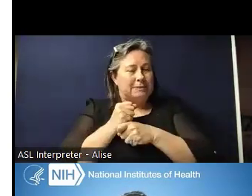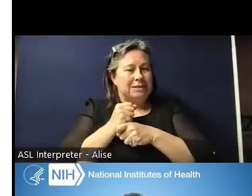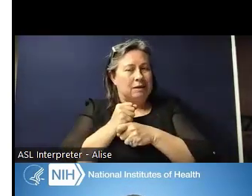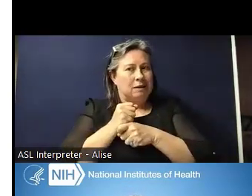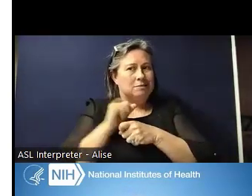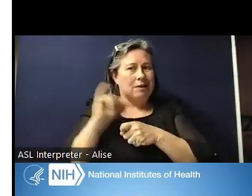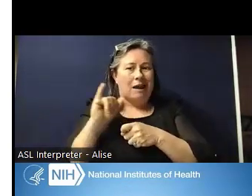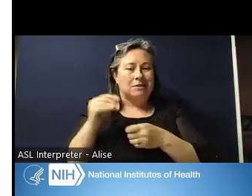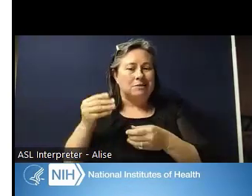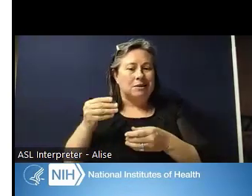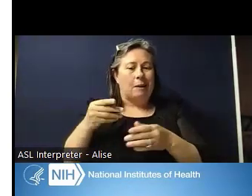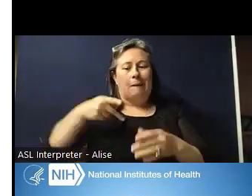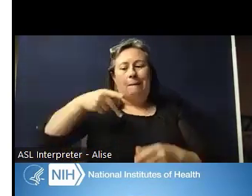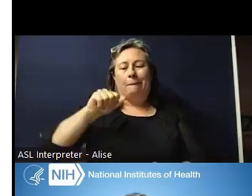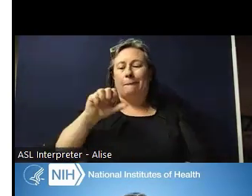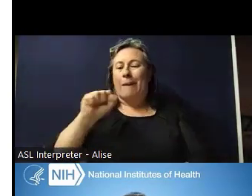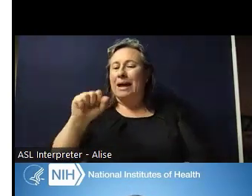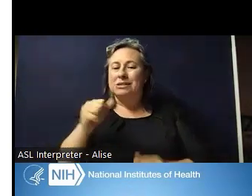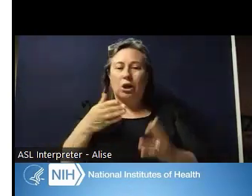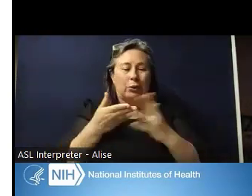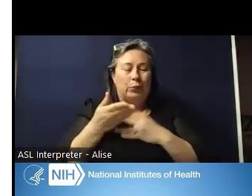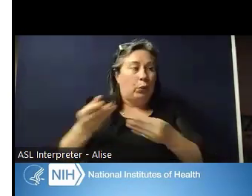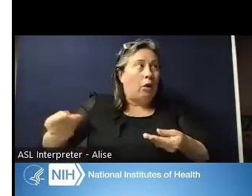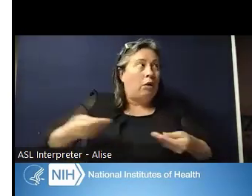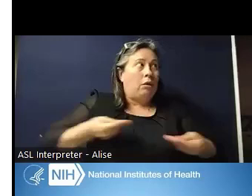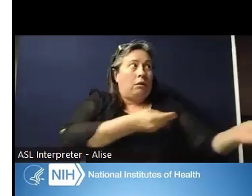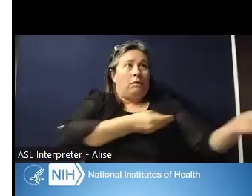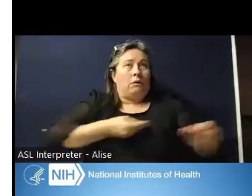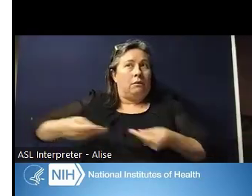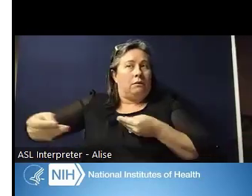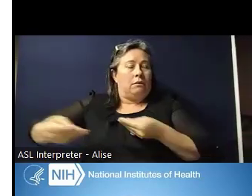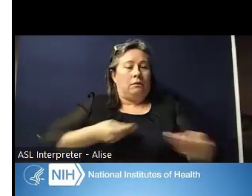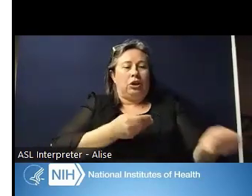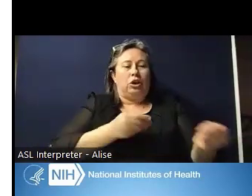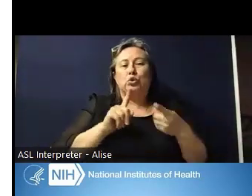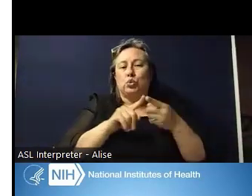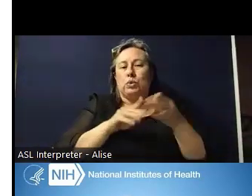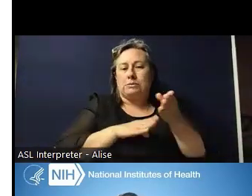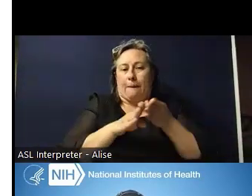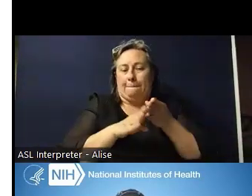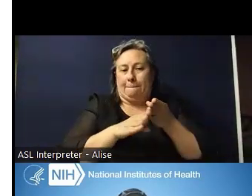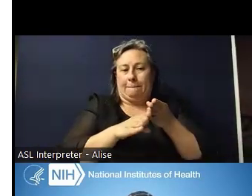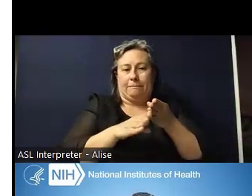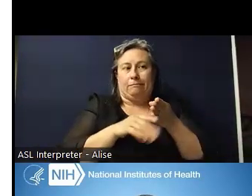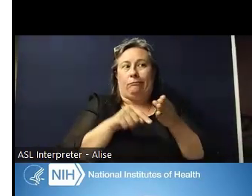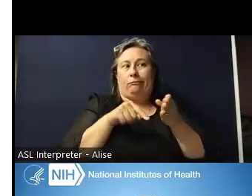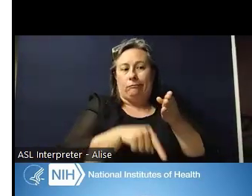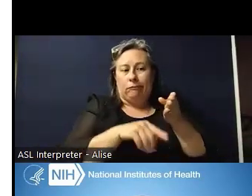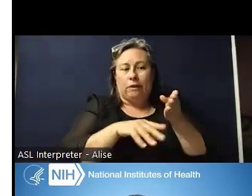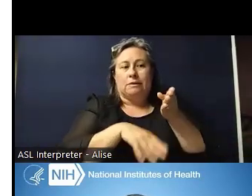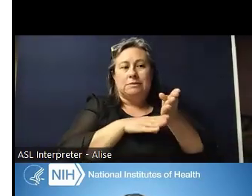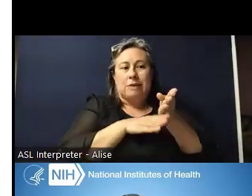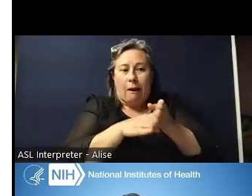to merely just have the funds flow through to a sub for all of the work to be done at that sub level.